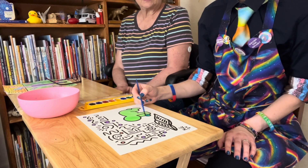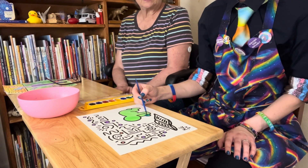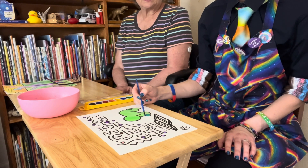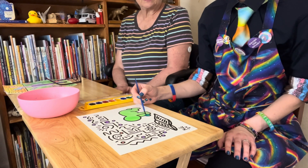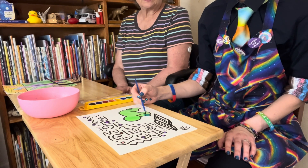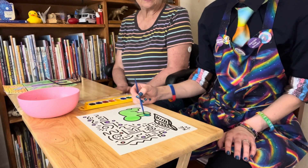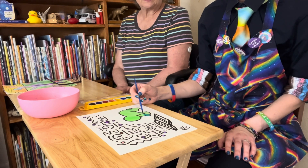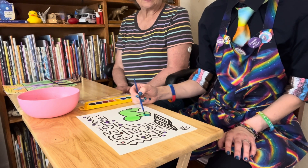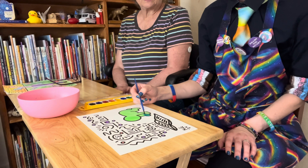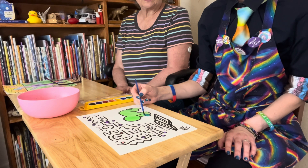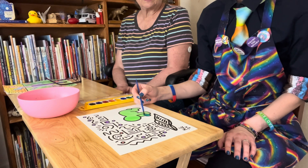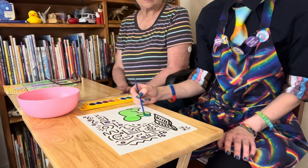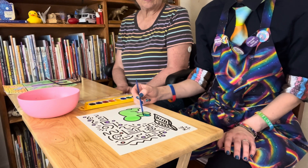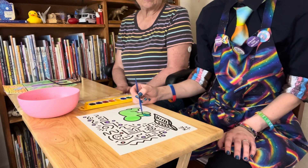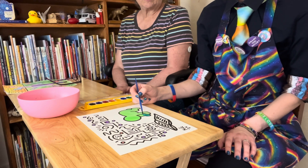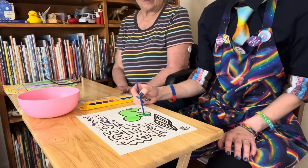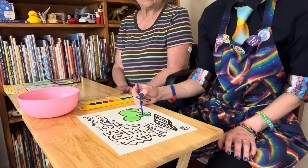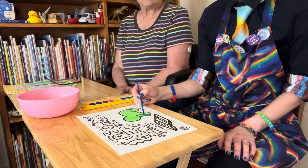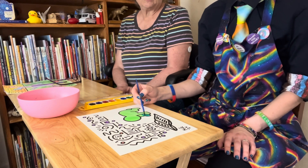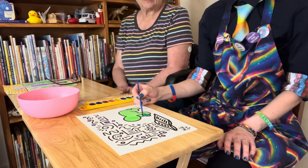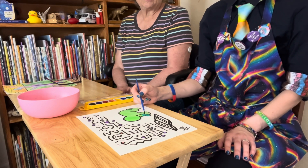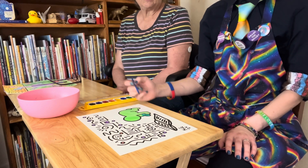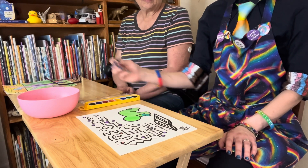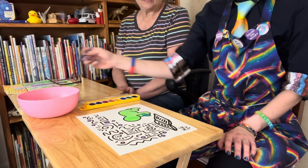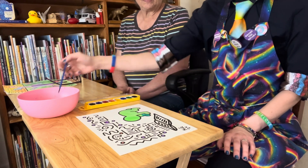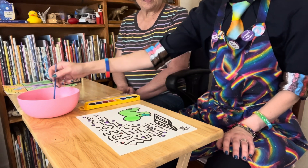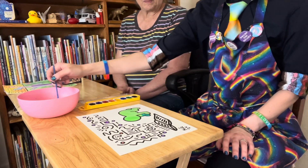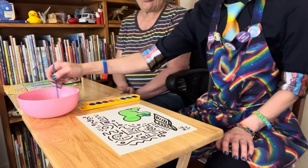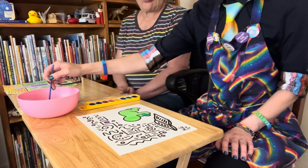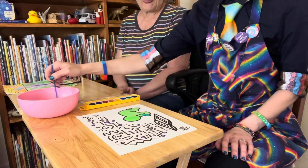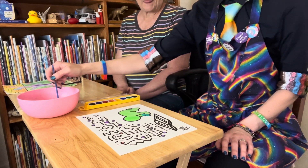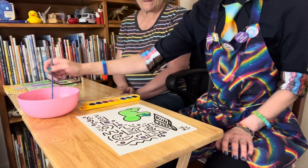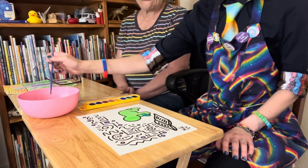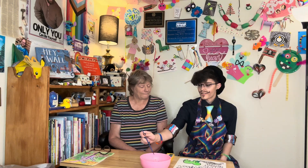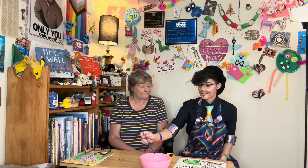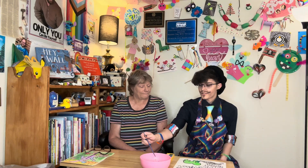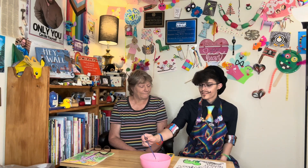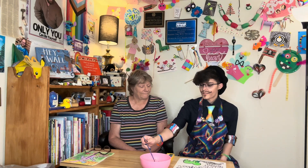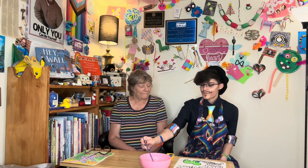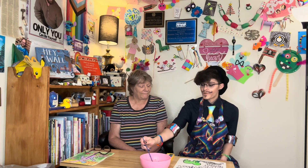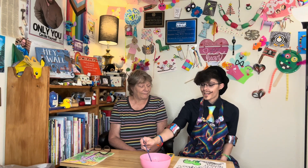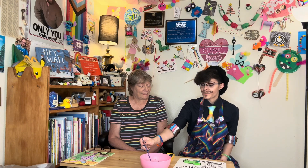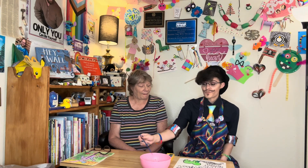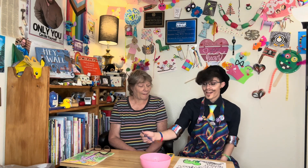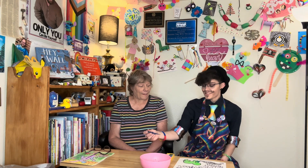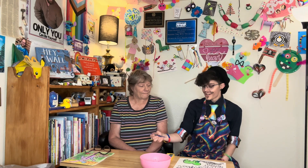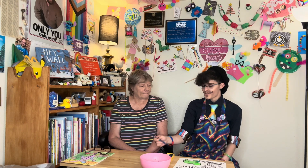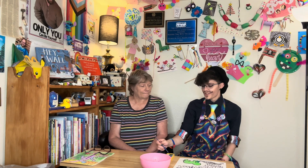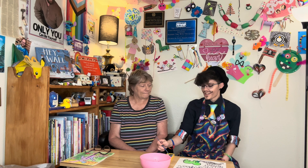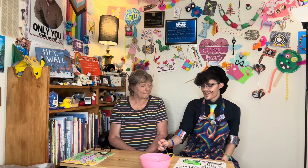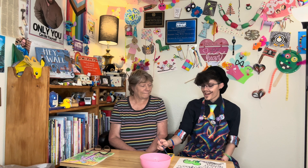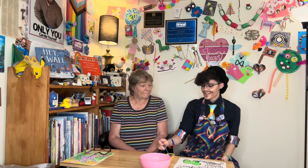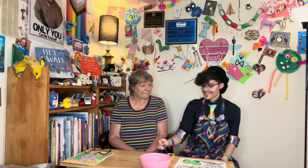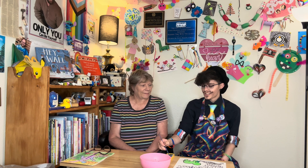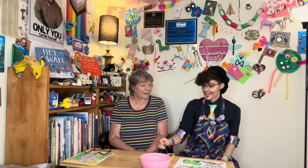characters that were dancing and having a good time. And Miss Cali's dress actually has a lot